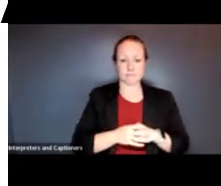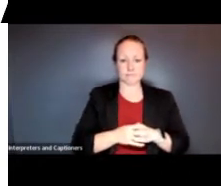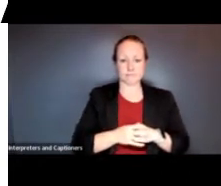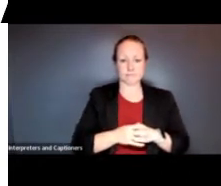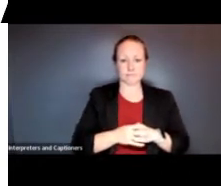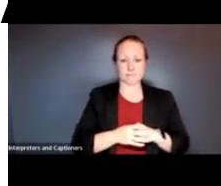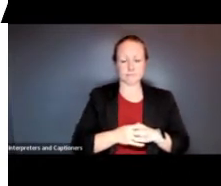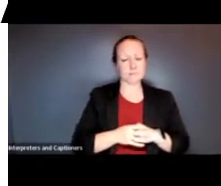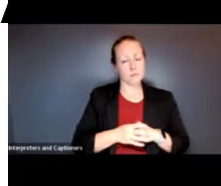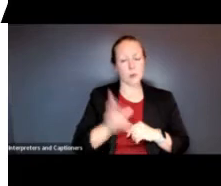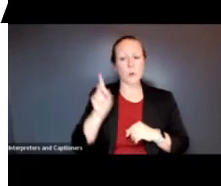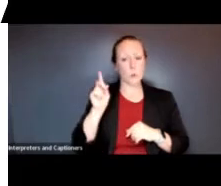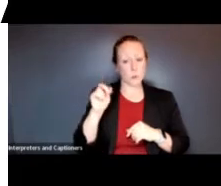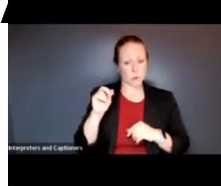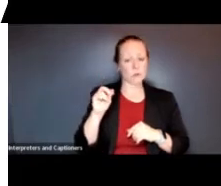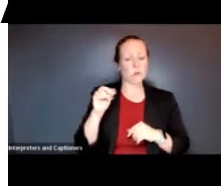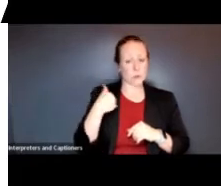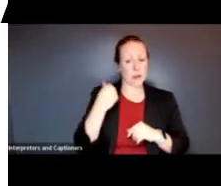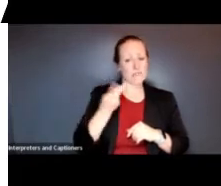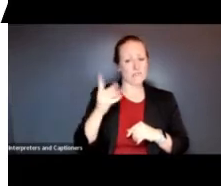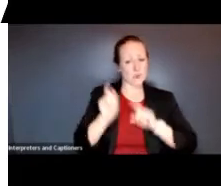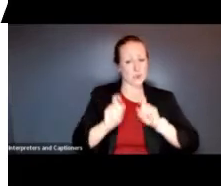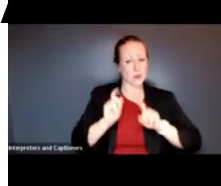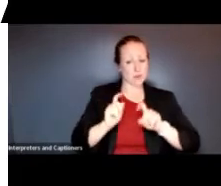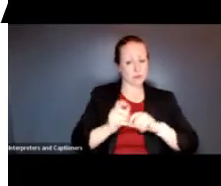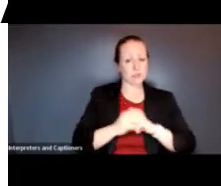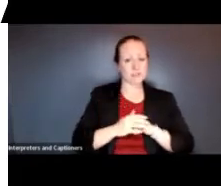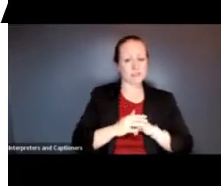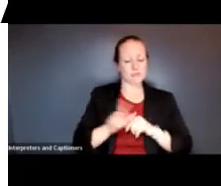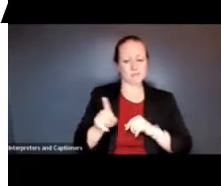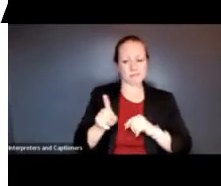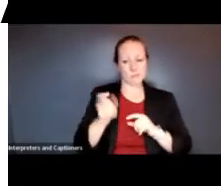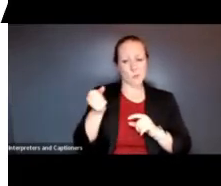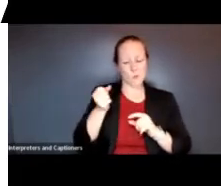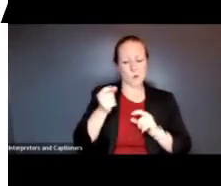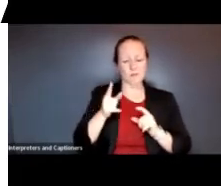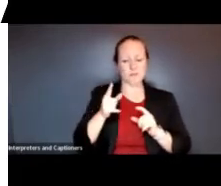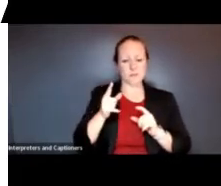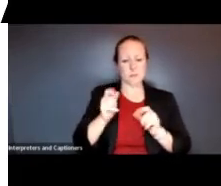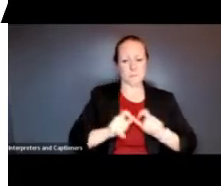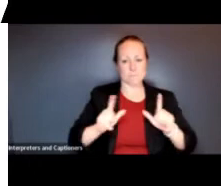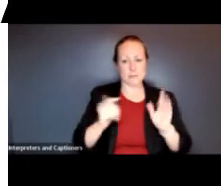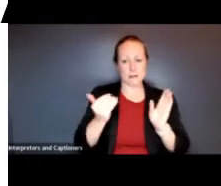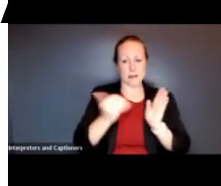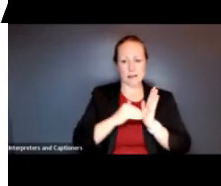There are a couple of questions. I Judy Dettmer: just lost my chat for a second there. One is could you speak to the